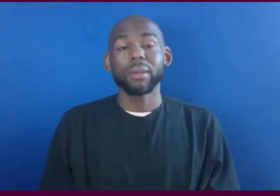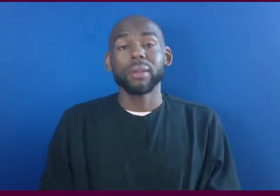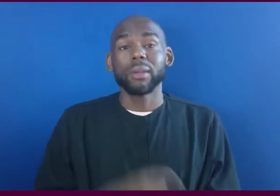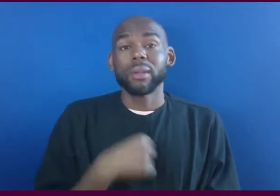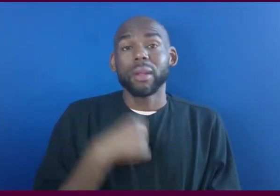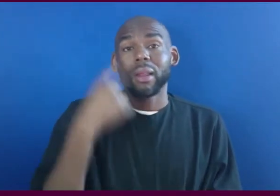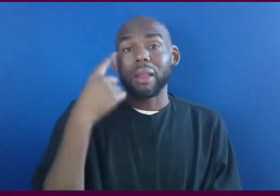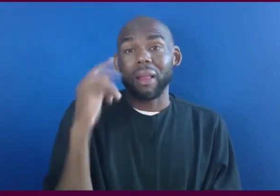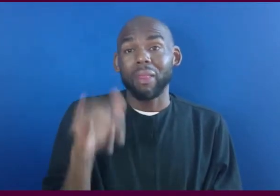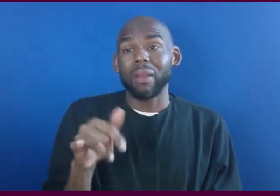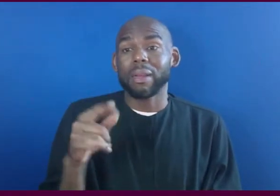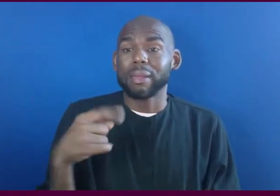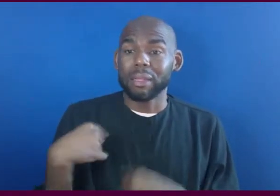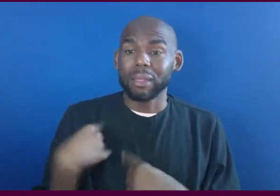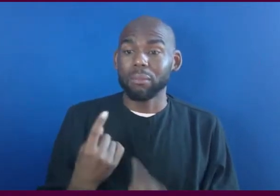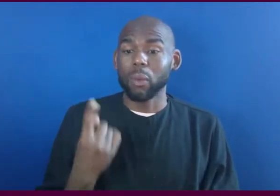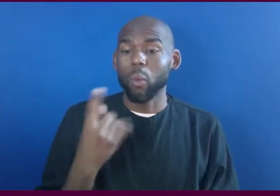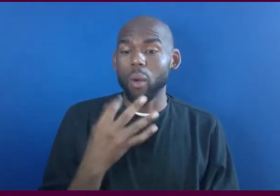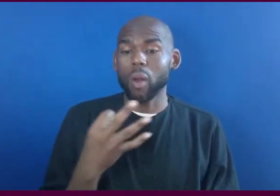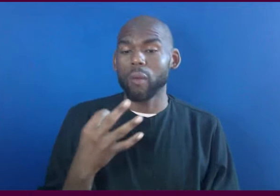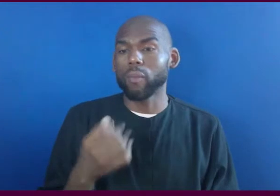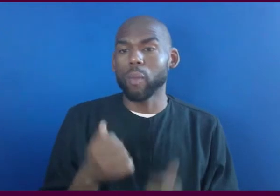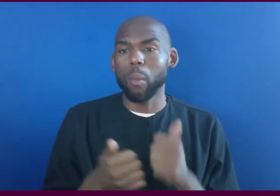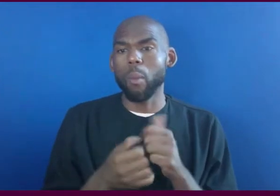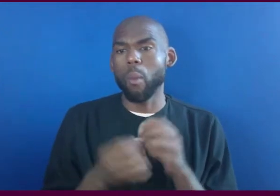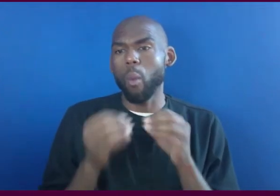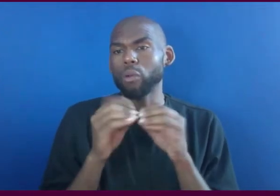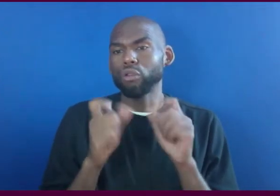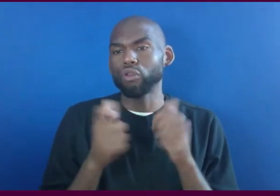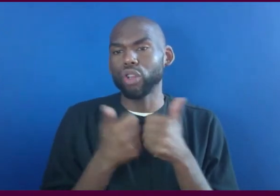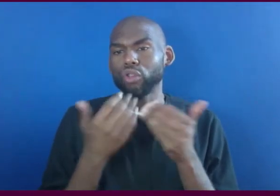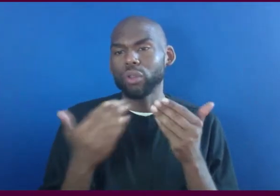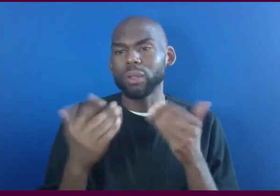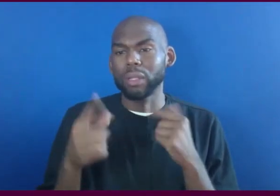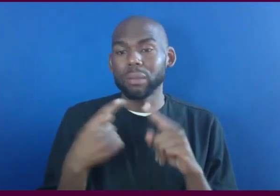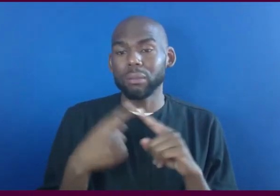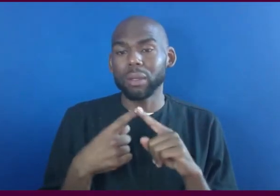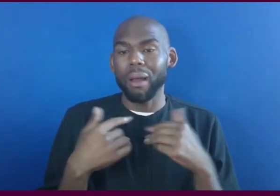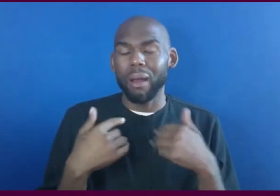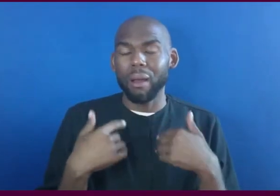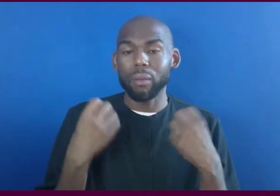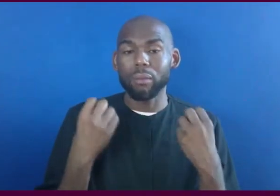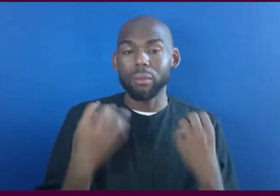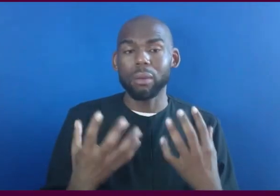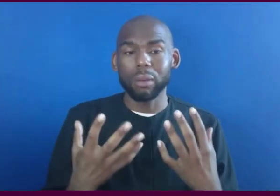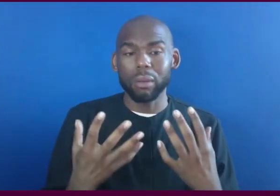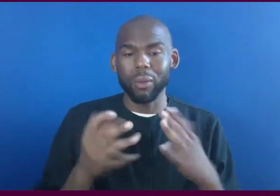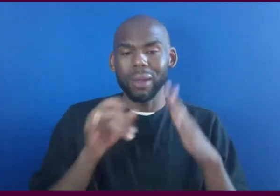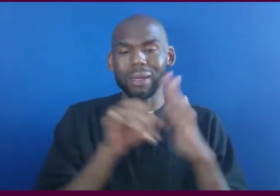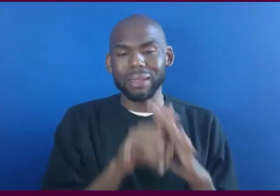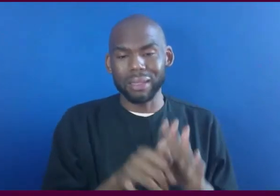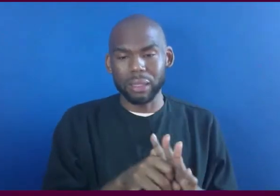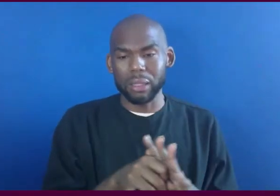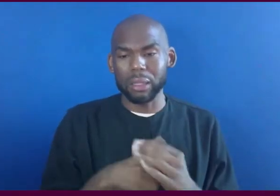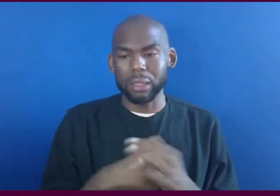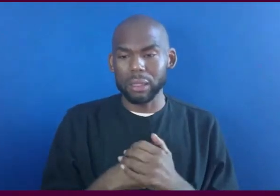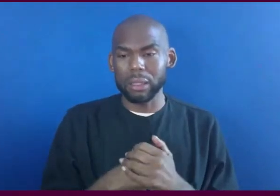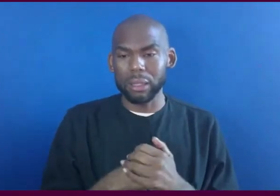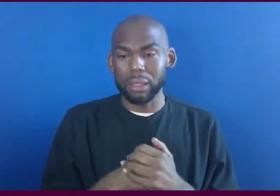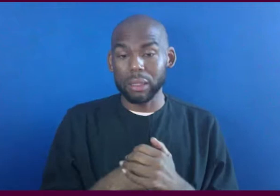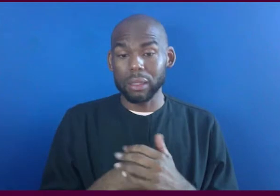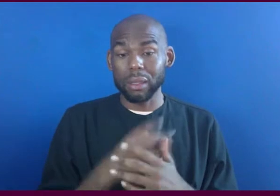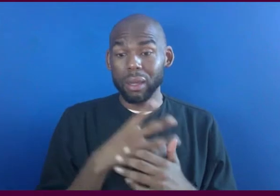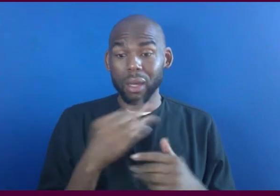So I think that's been one of the more challenging things about having a multiple identities.